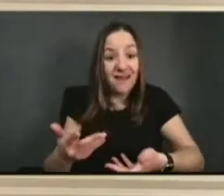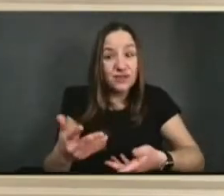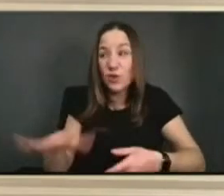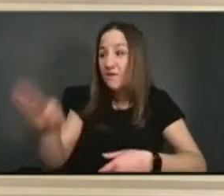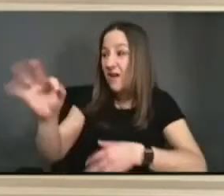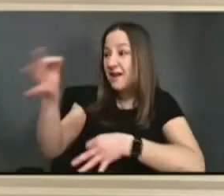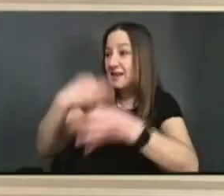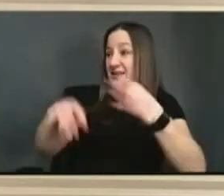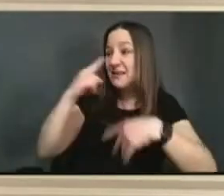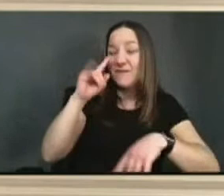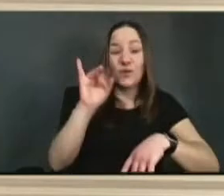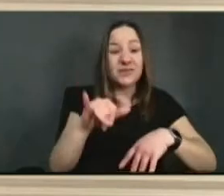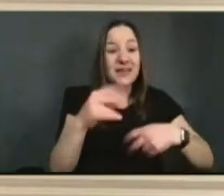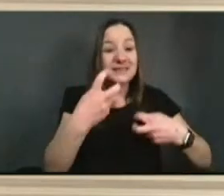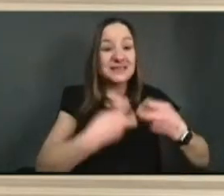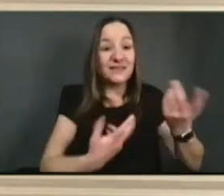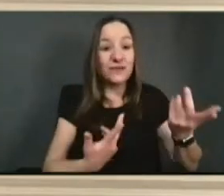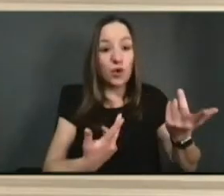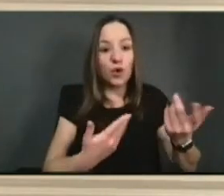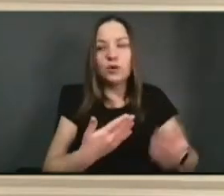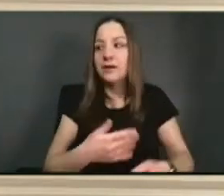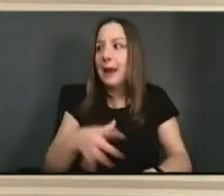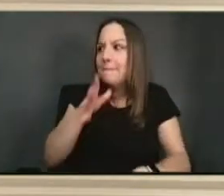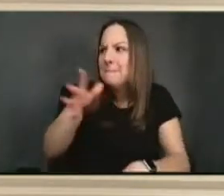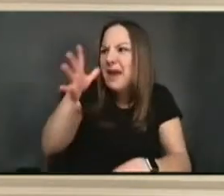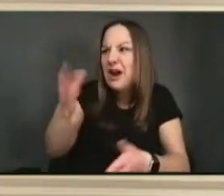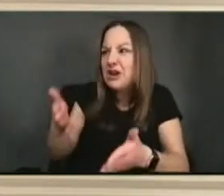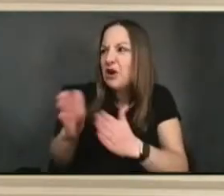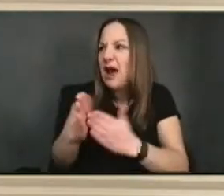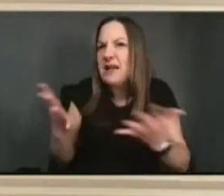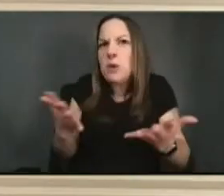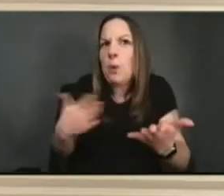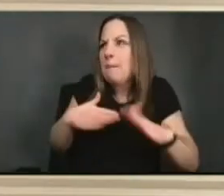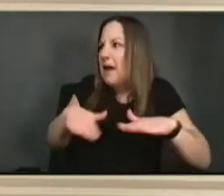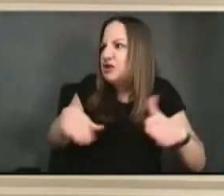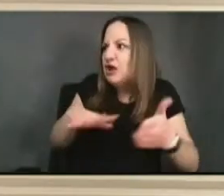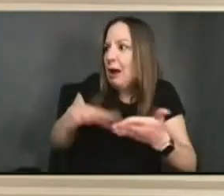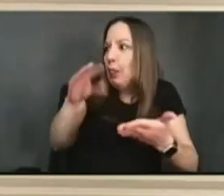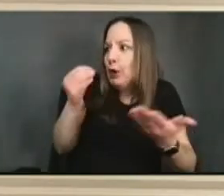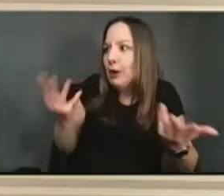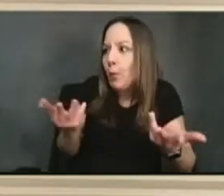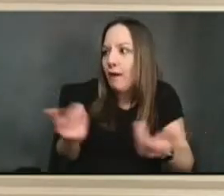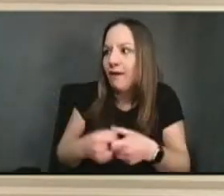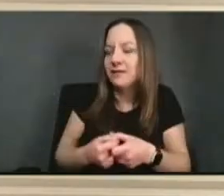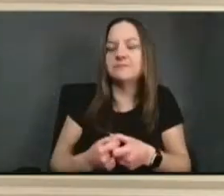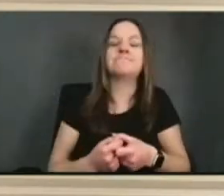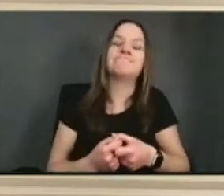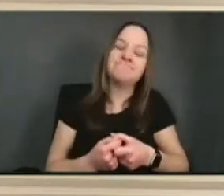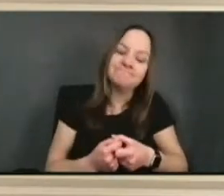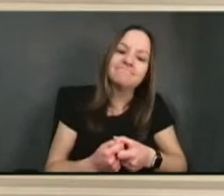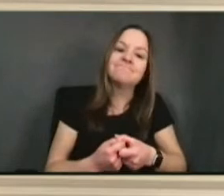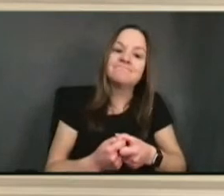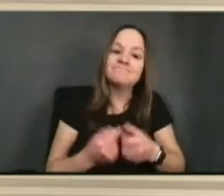to find and so on to try and find a substitute for that class is difficult. And then so parents say, Well, what is my